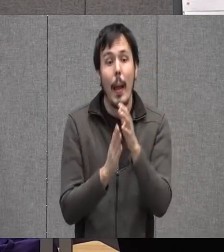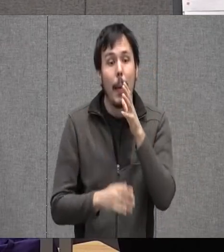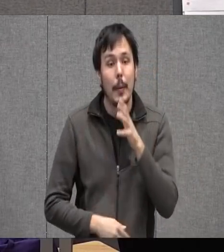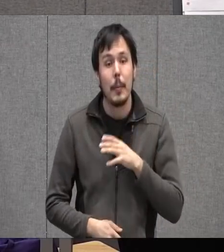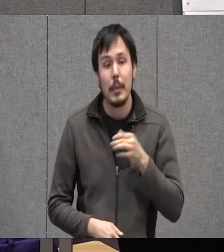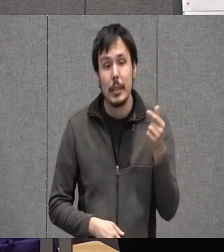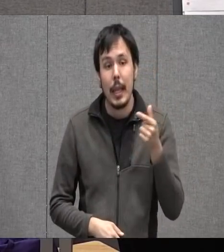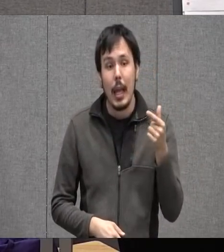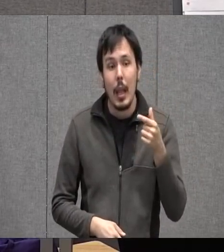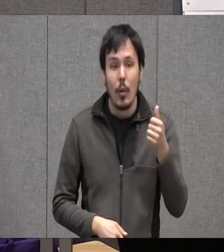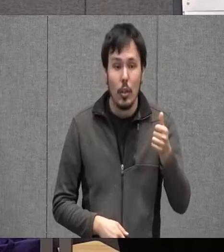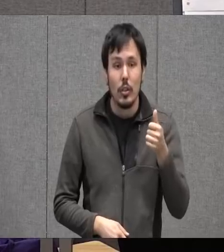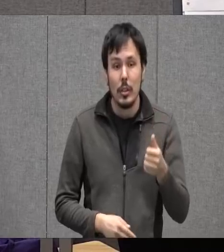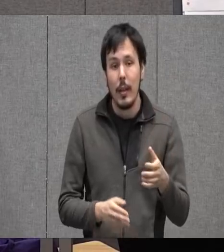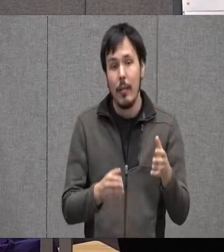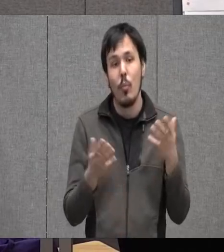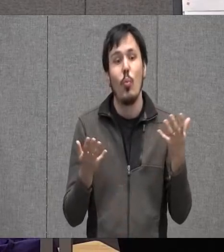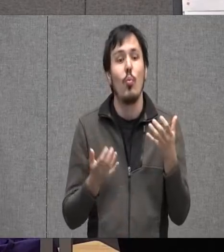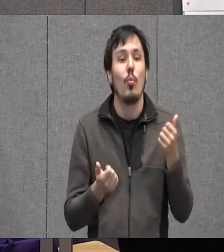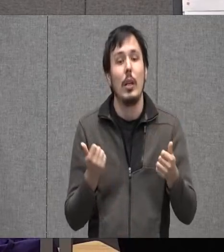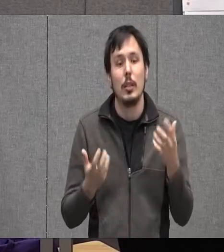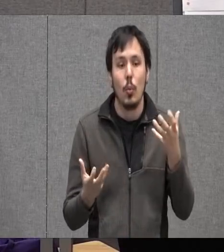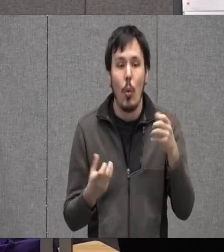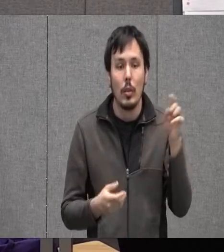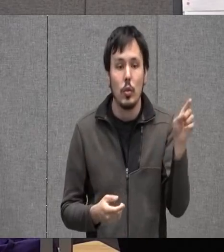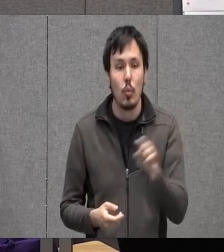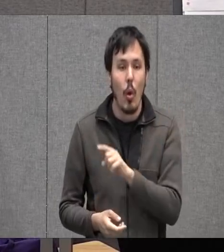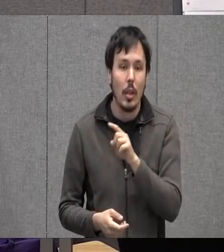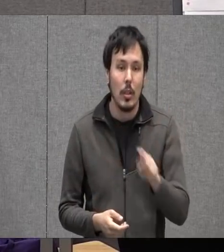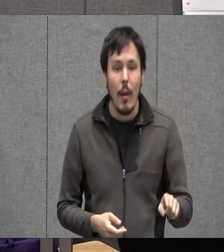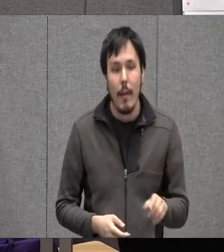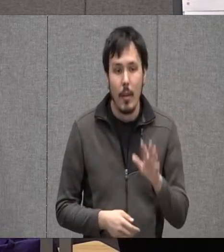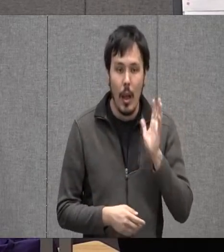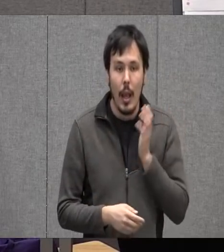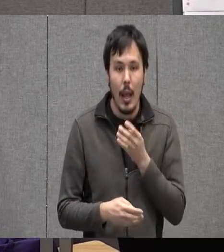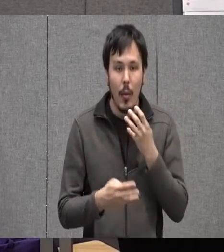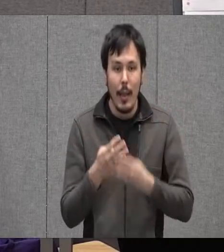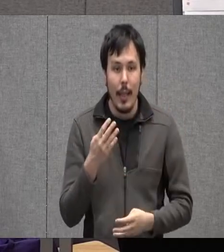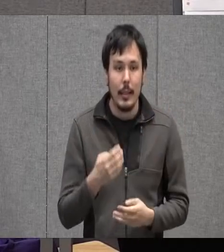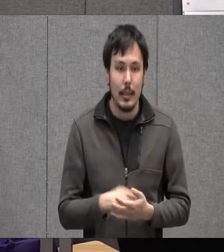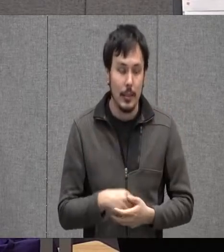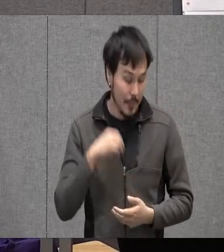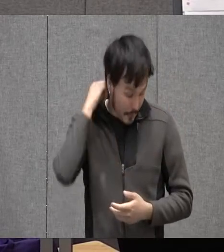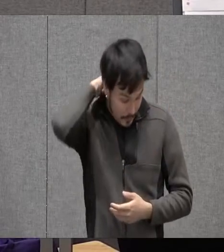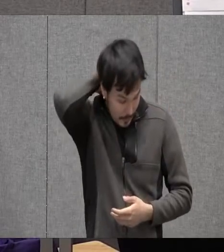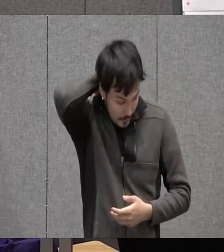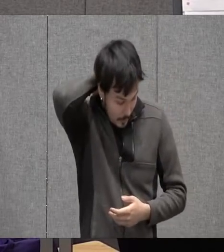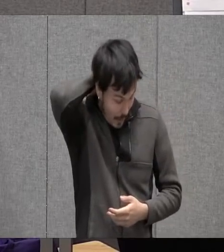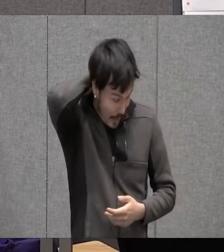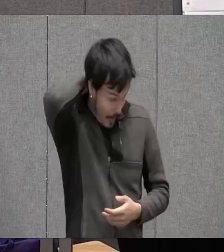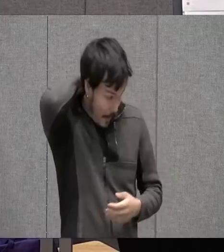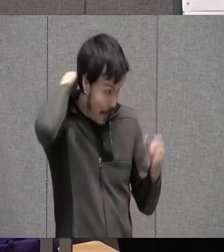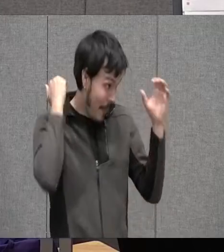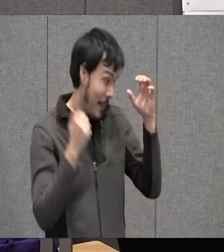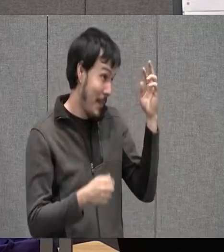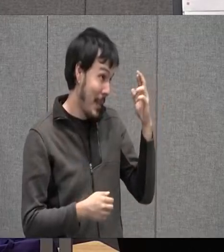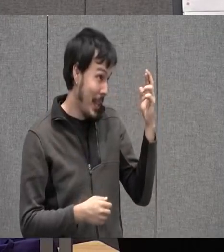that she wants to cross off of our list. She's gonna scribble it out. - Well, since Mrs. Obenshain messed up on this one.